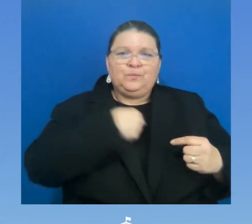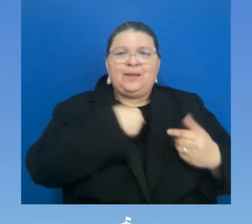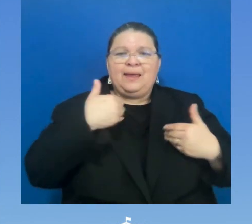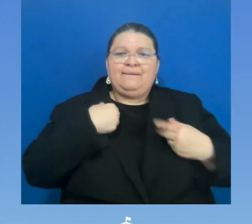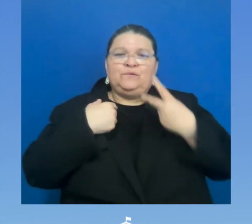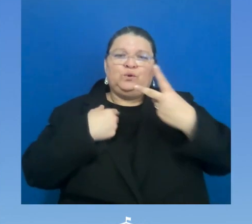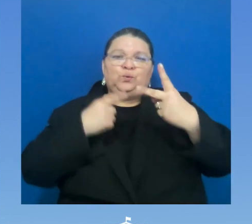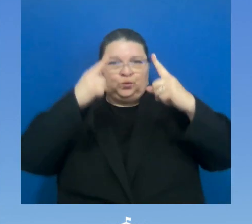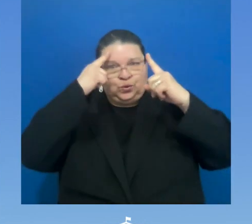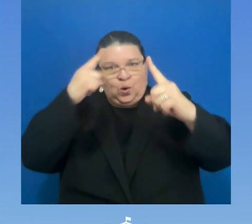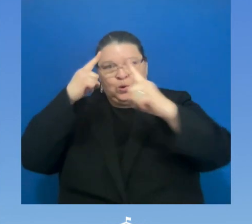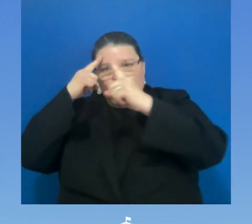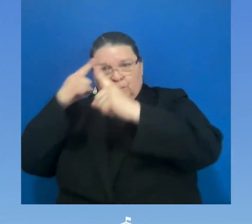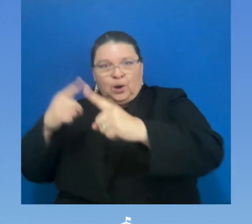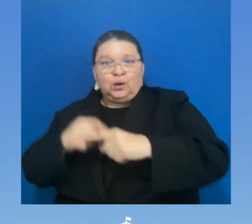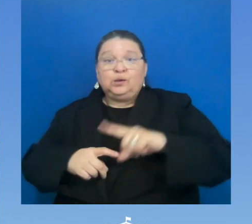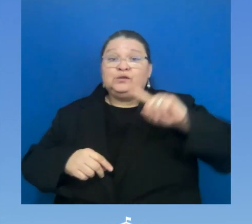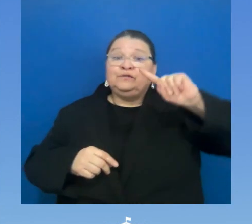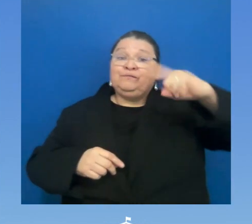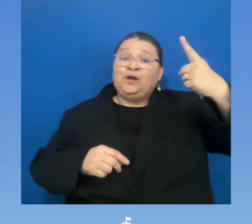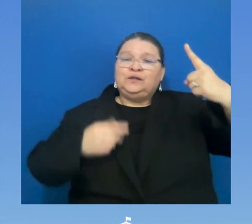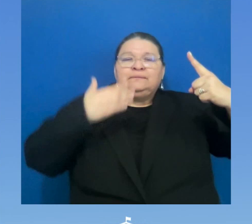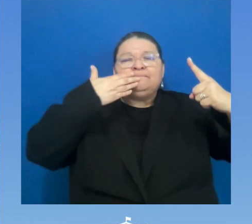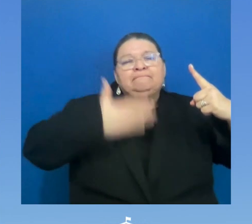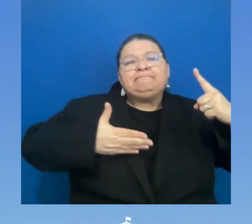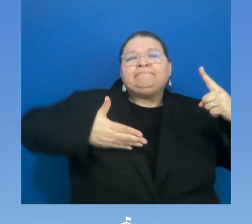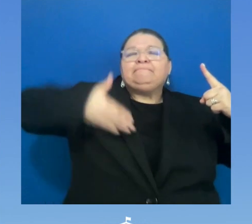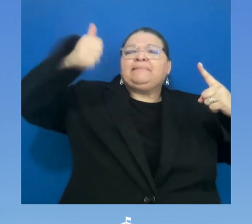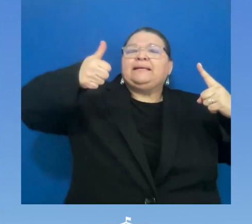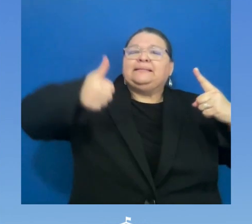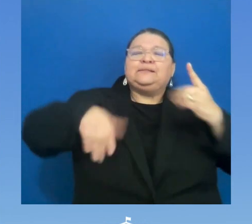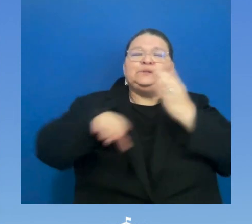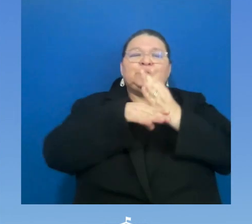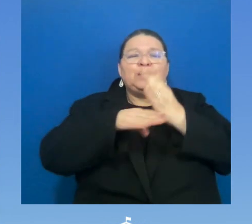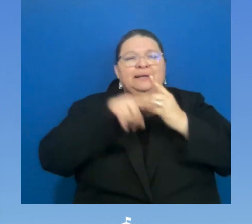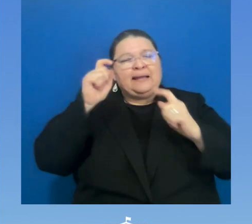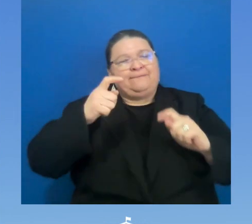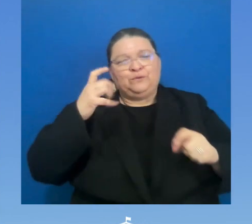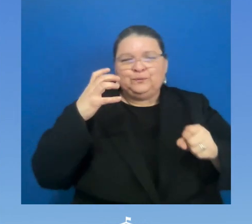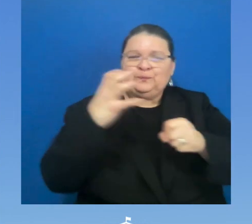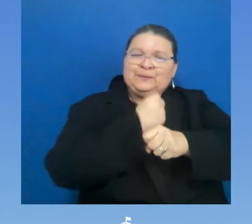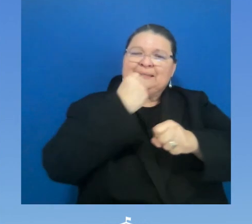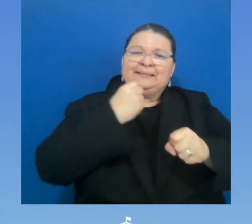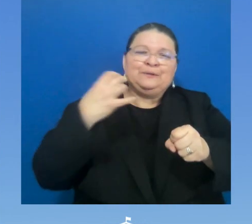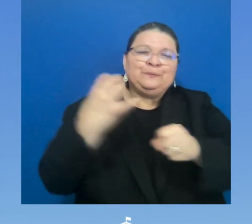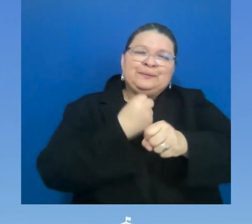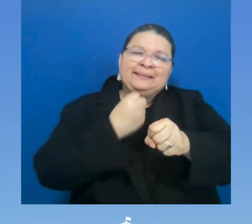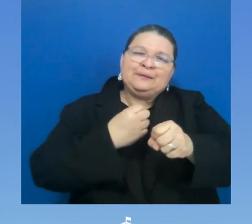And so, if you think about it from that point of view, in our day, we were expected to win World Cups and Olympic Games.